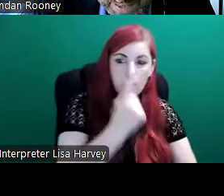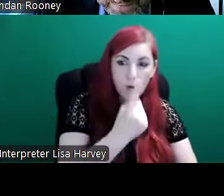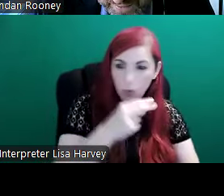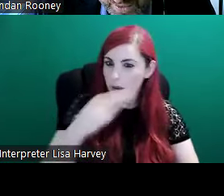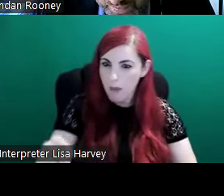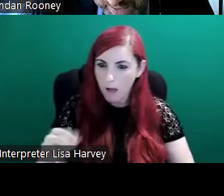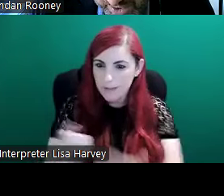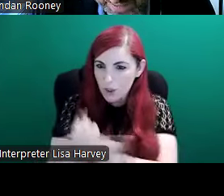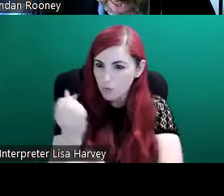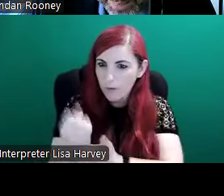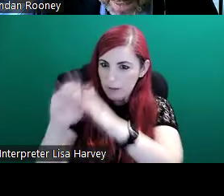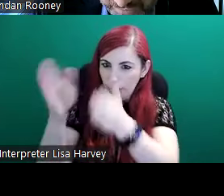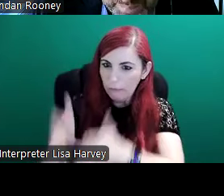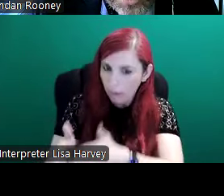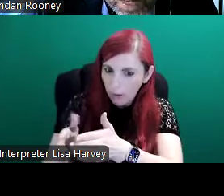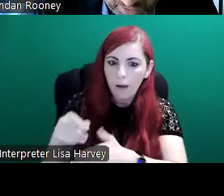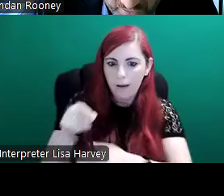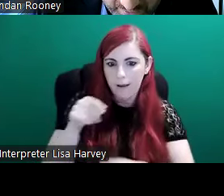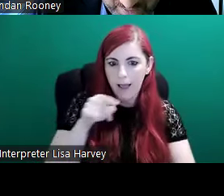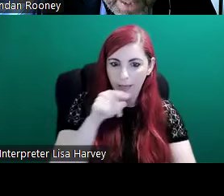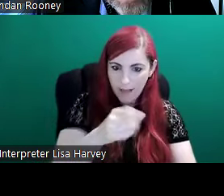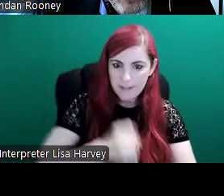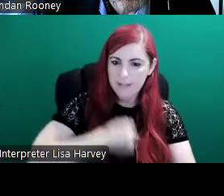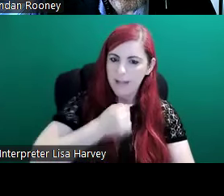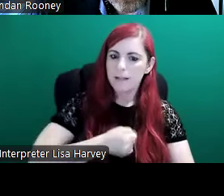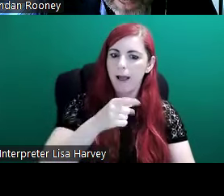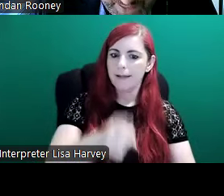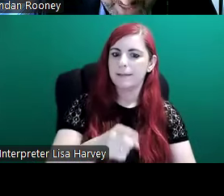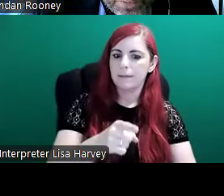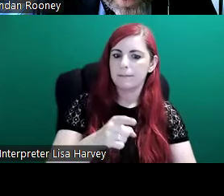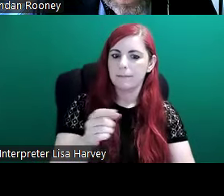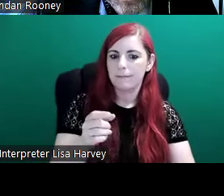satisfied Hone and Jellett's appetite for pictorial order, spirituality and what they